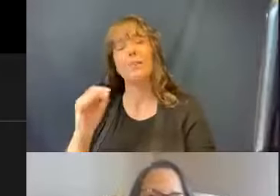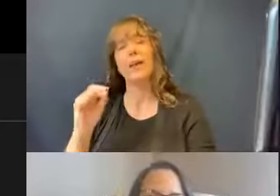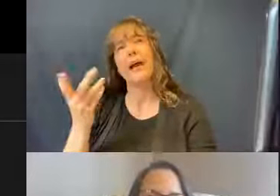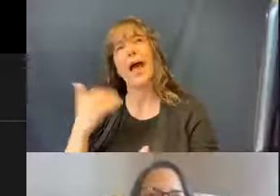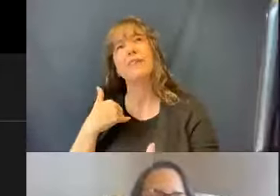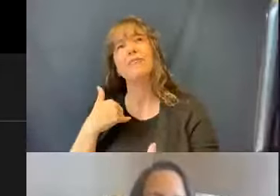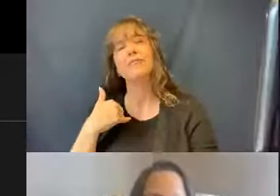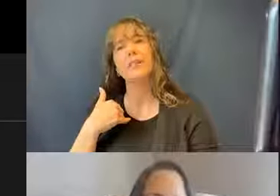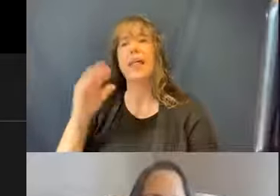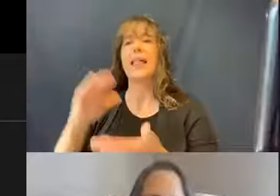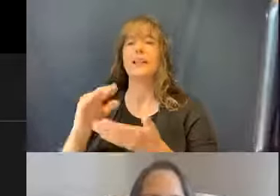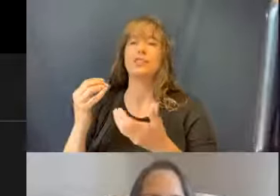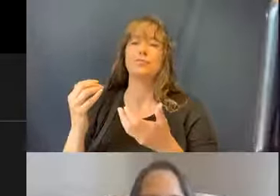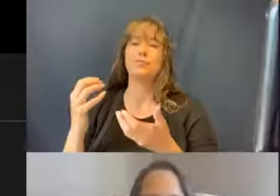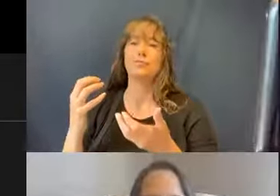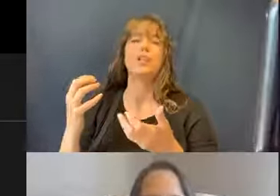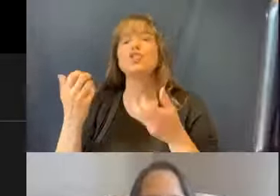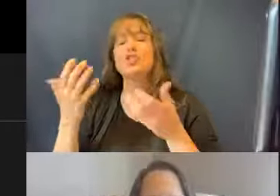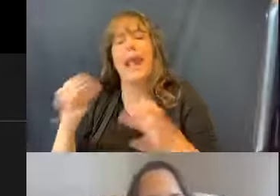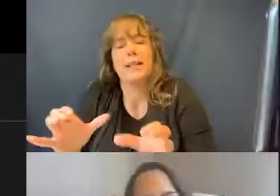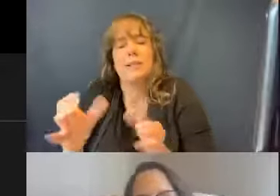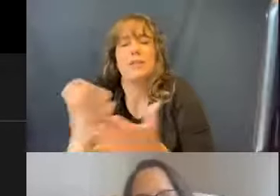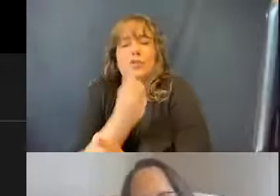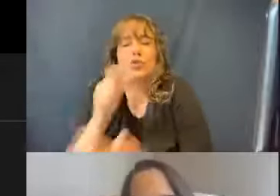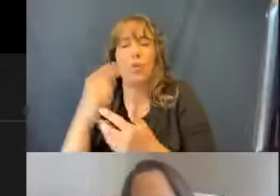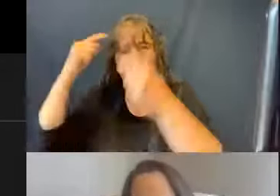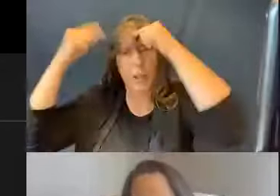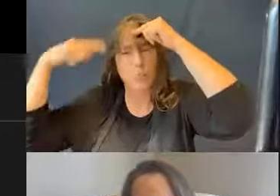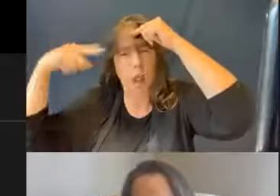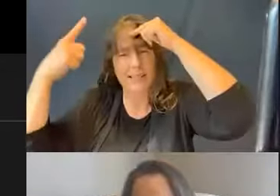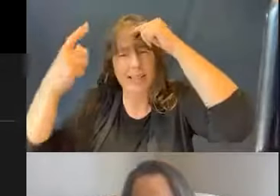to process. So just because you communicate it to somebody,